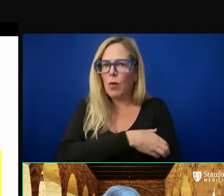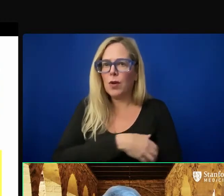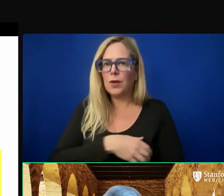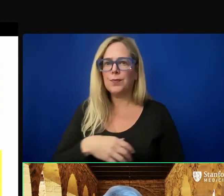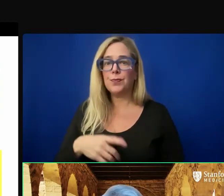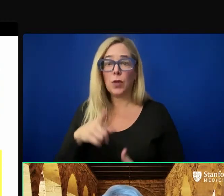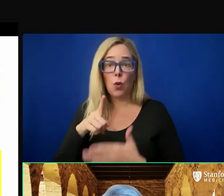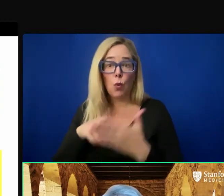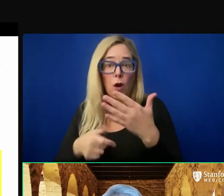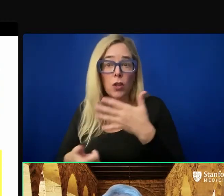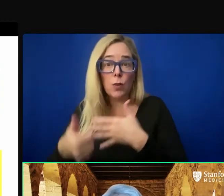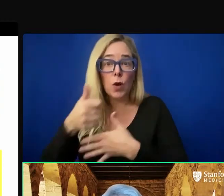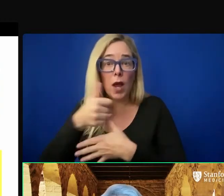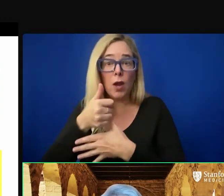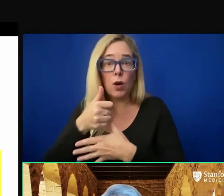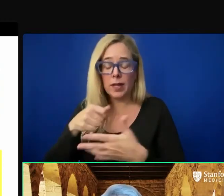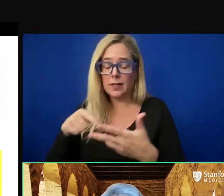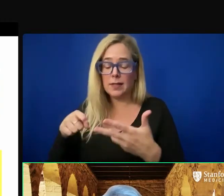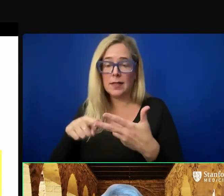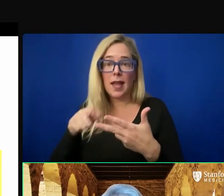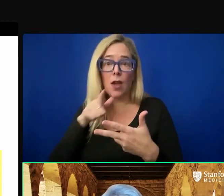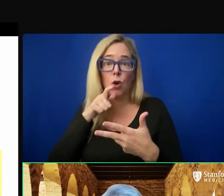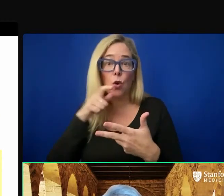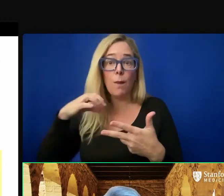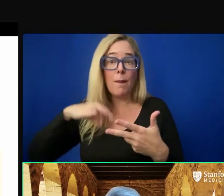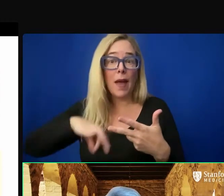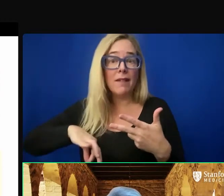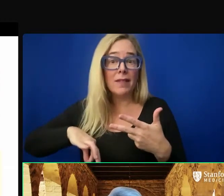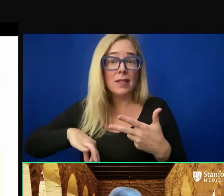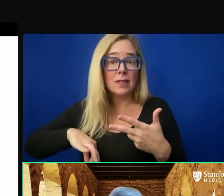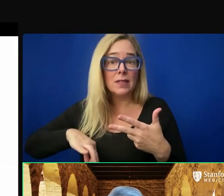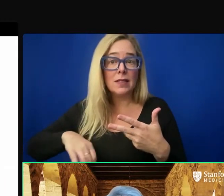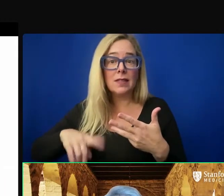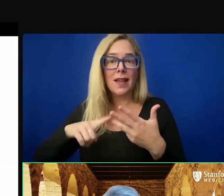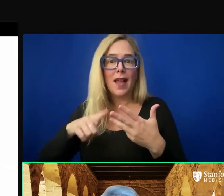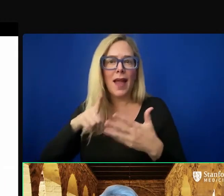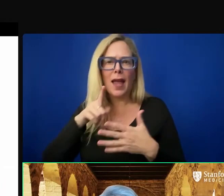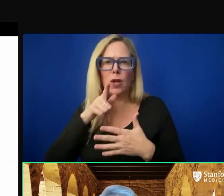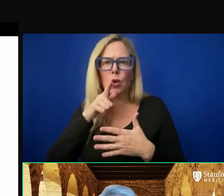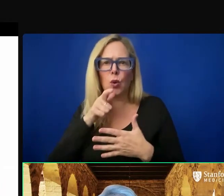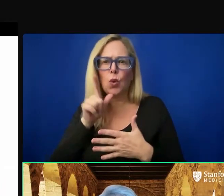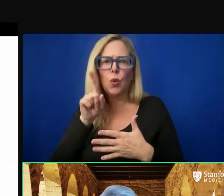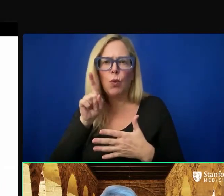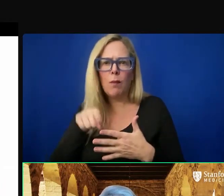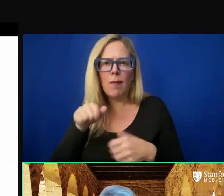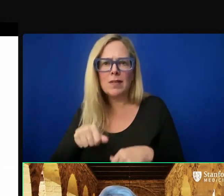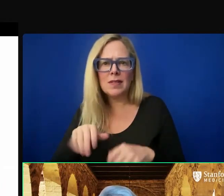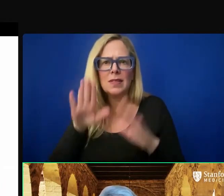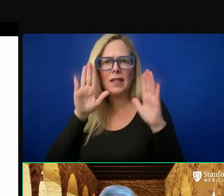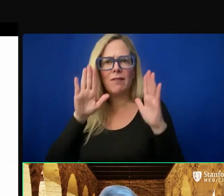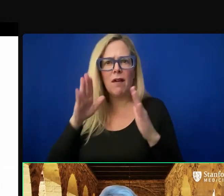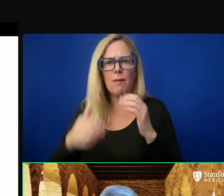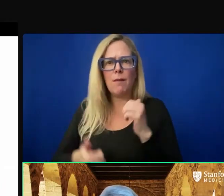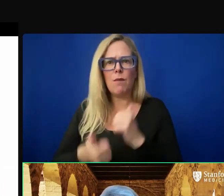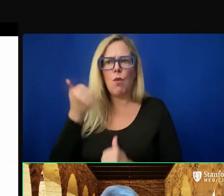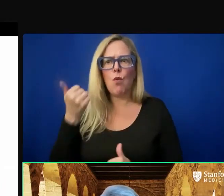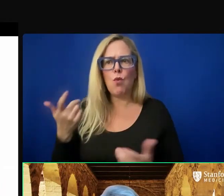And who pays the highest price? Going on to summarize that AI is neither artificial nor